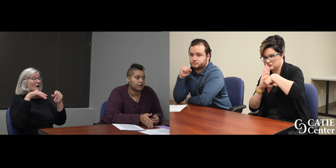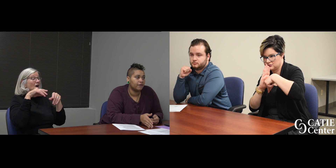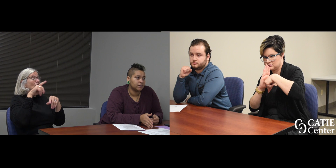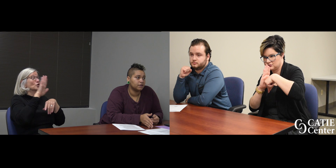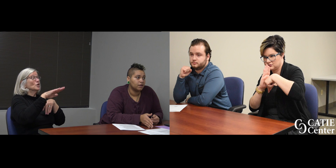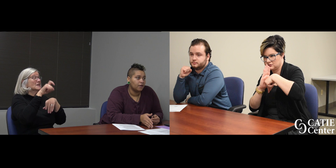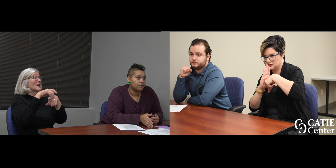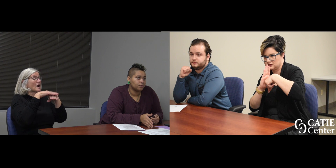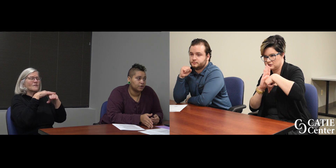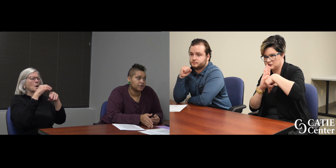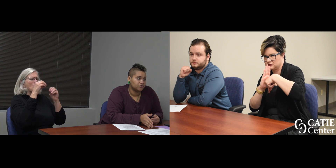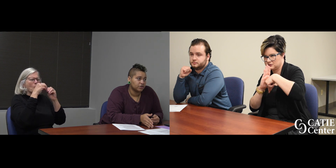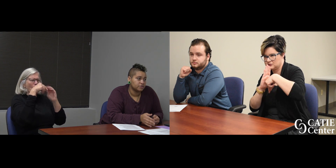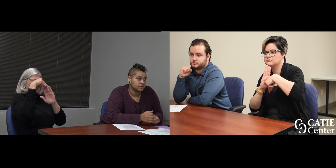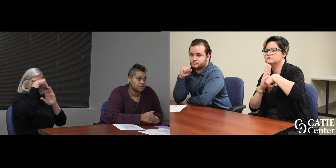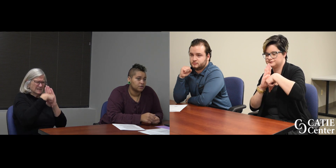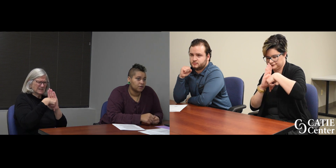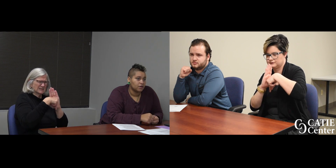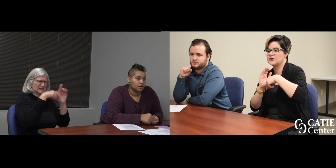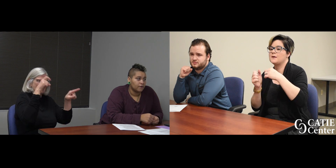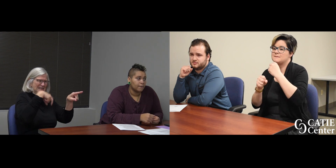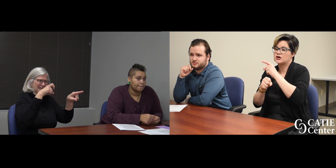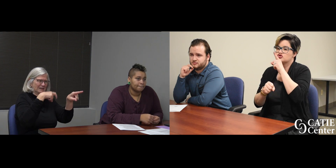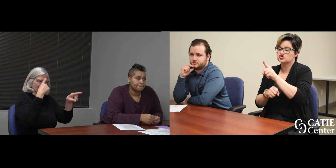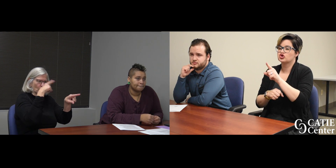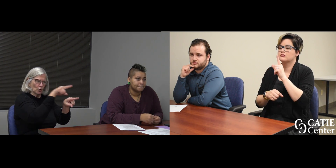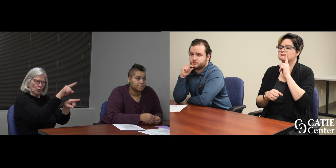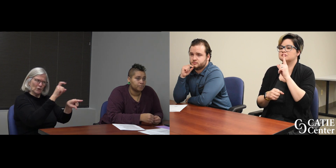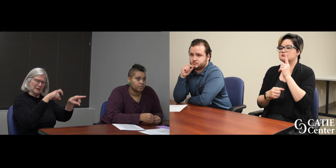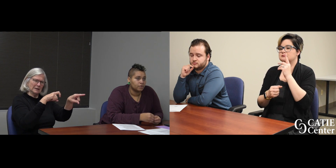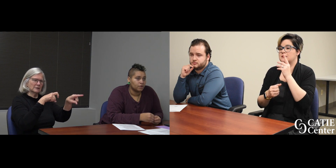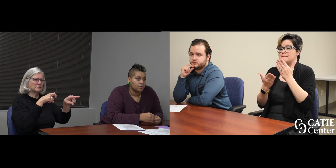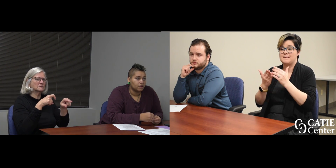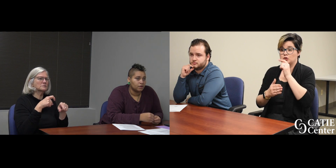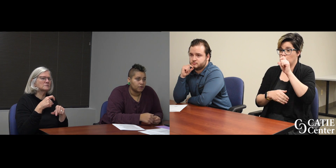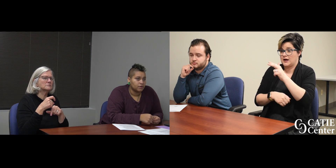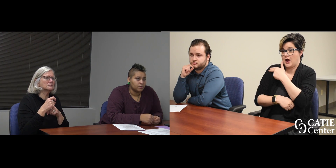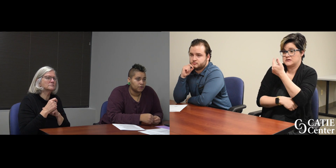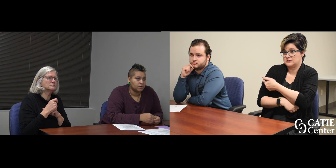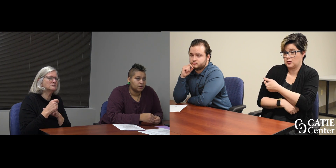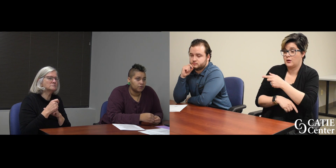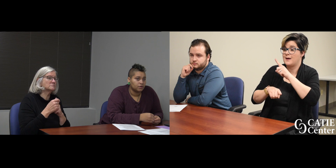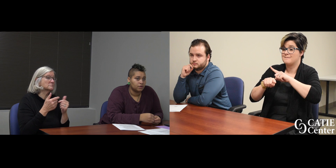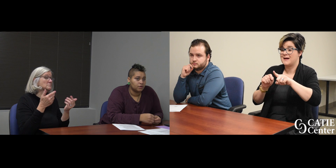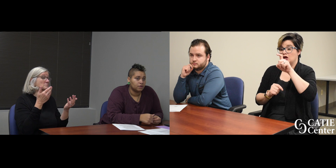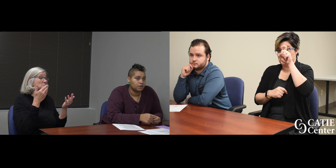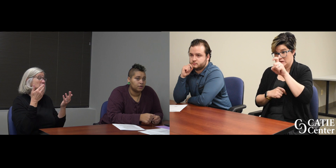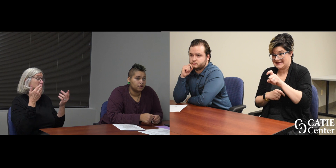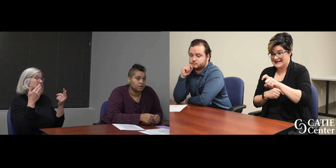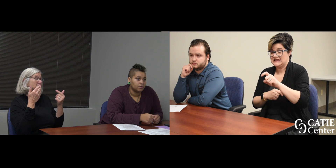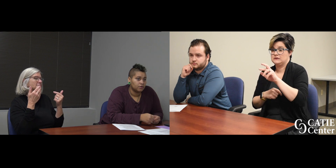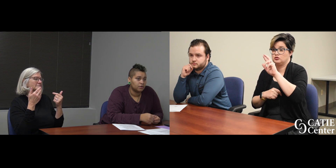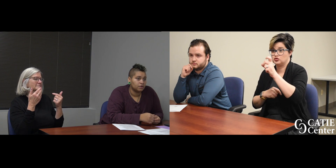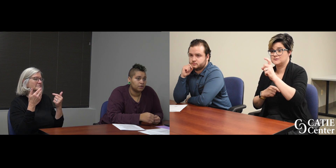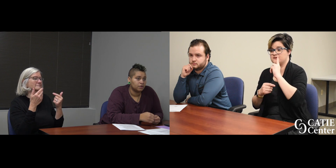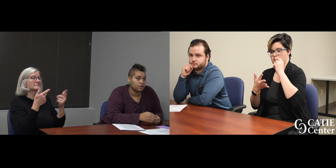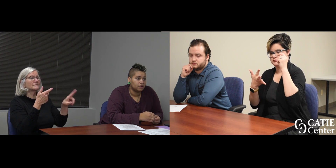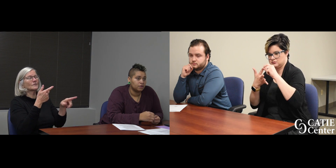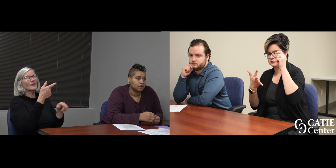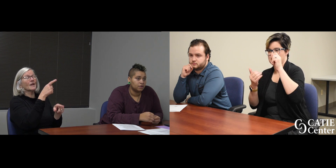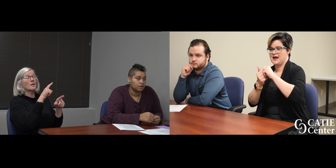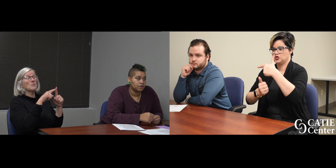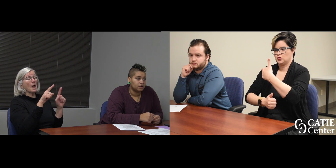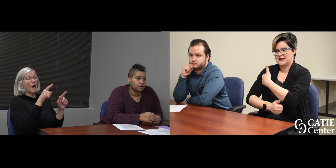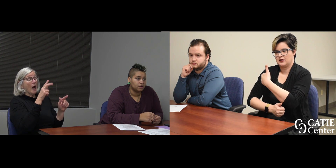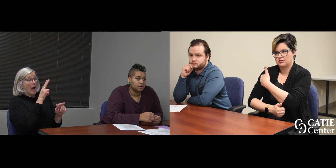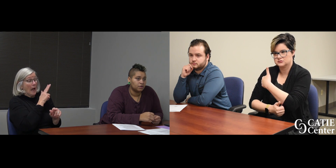are covered through your insurance.